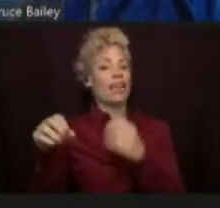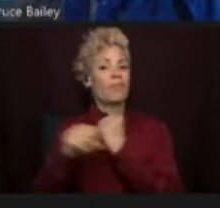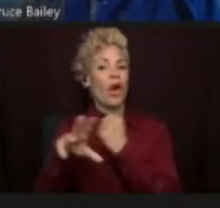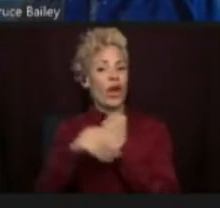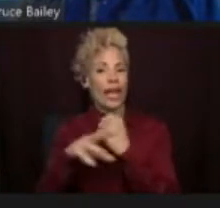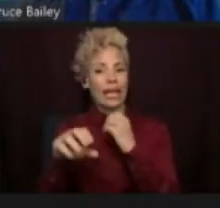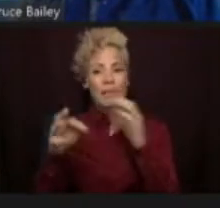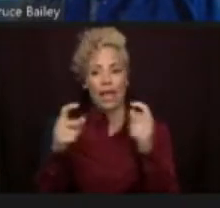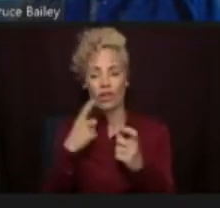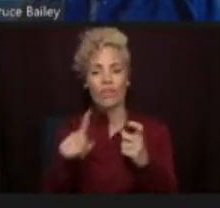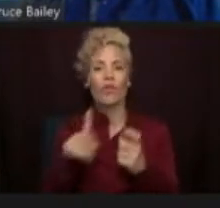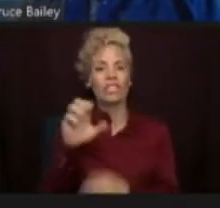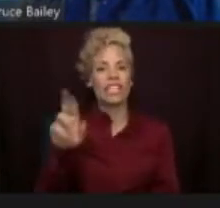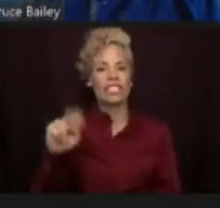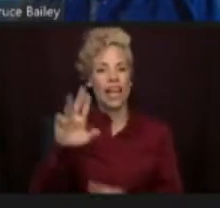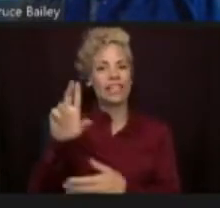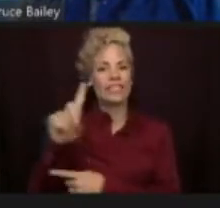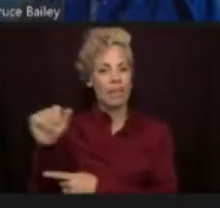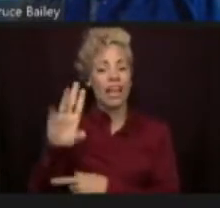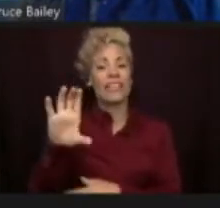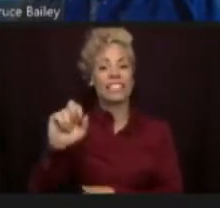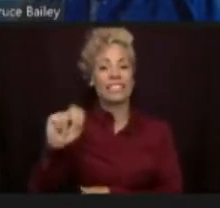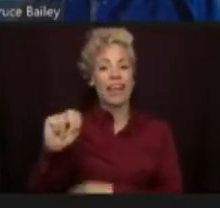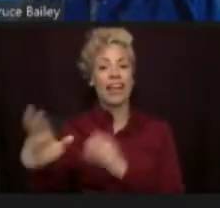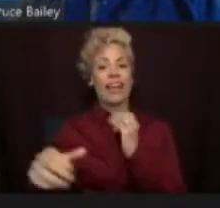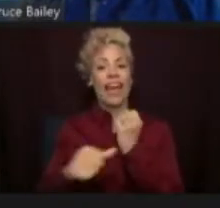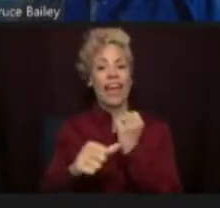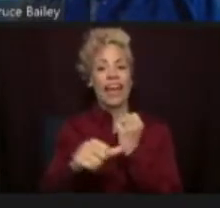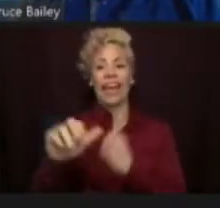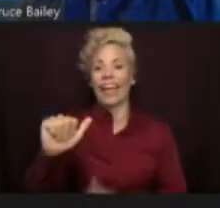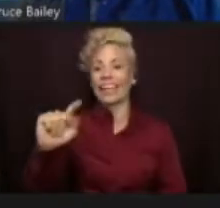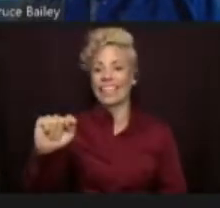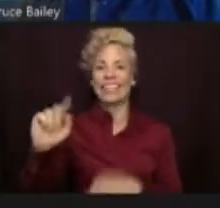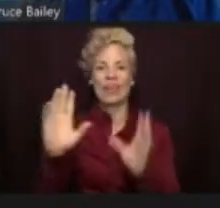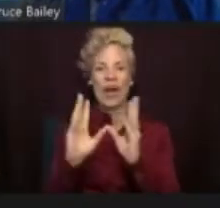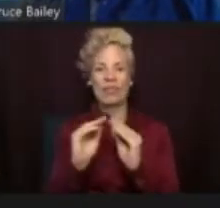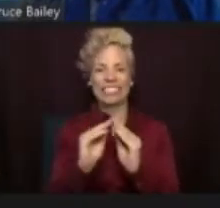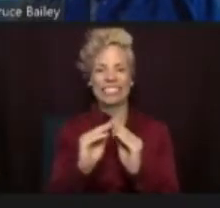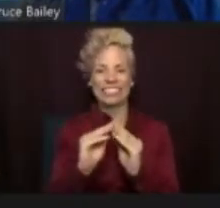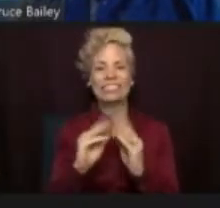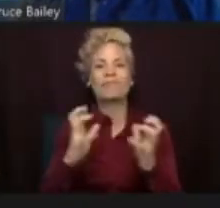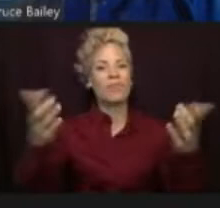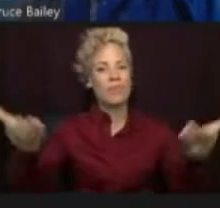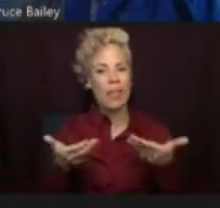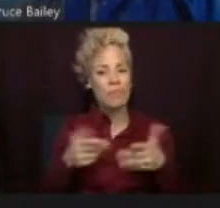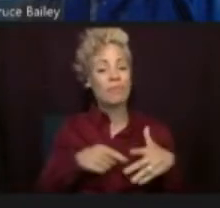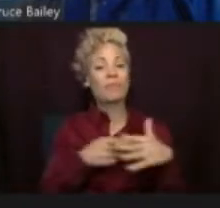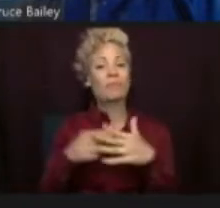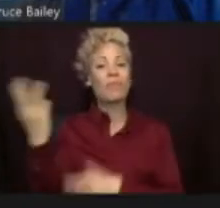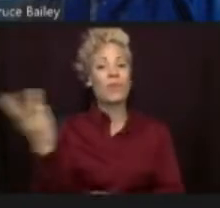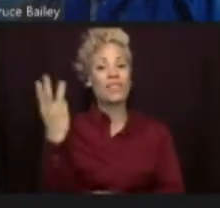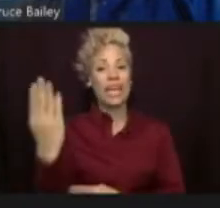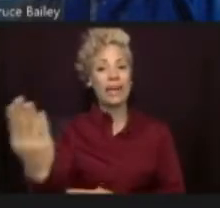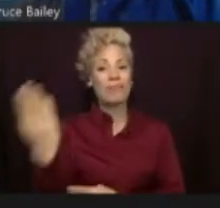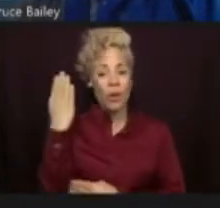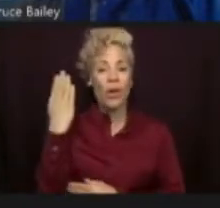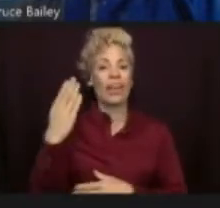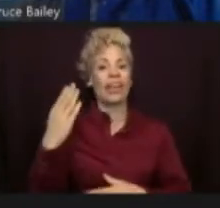and the CSUN Assistive Technology Conference. I'd like to welcome you to the start of our Wednesday programming. Just a reminder about today's schedule,